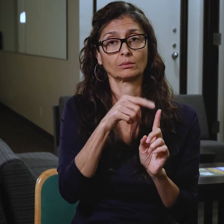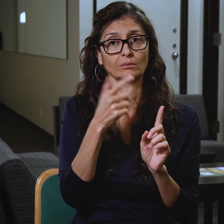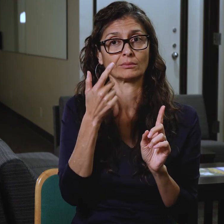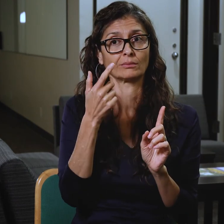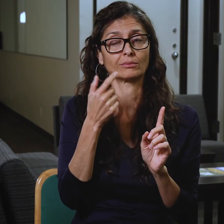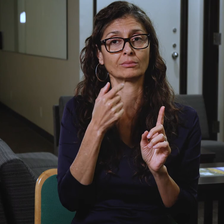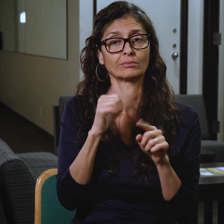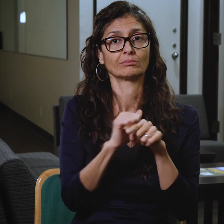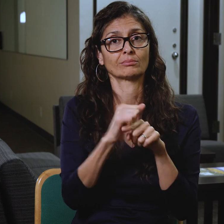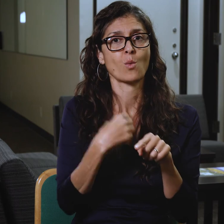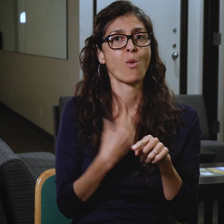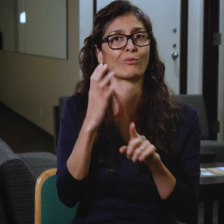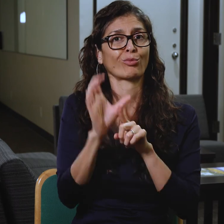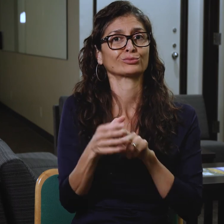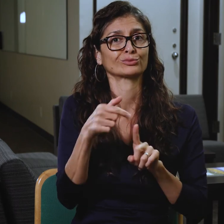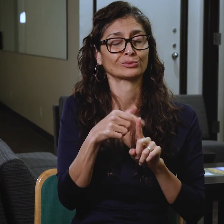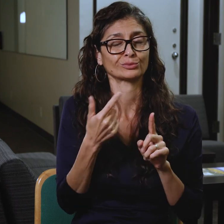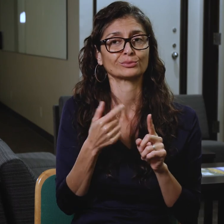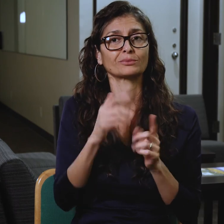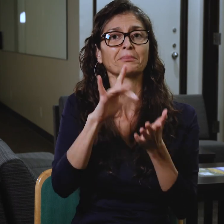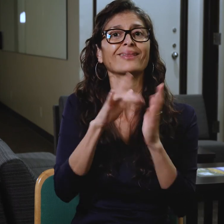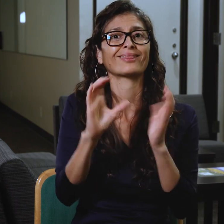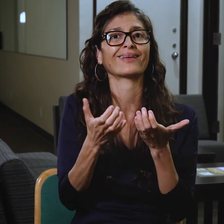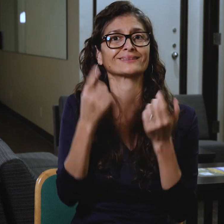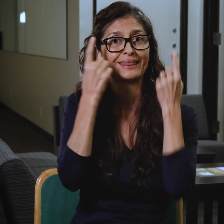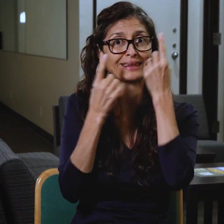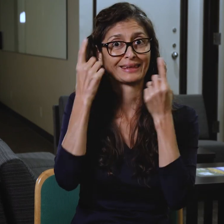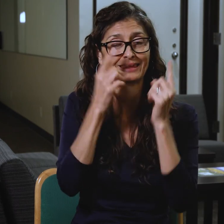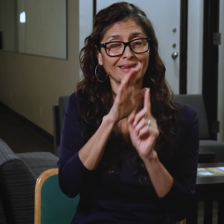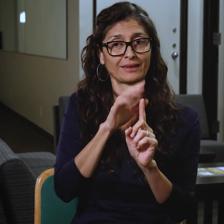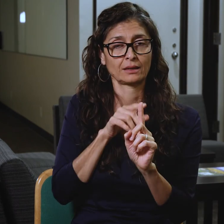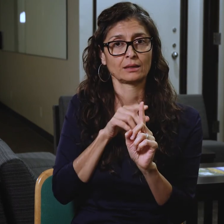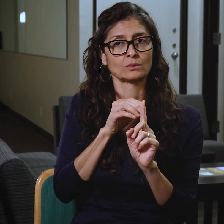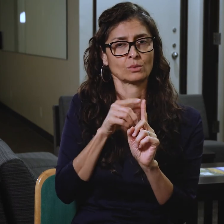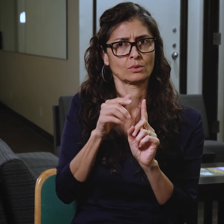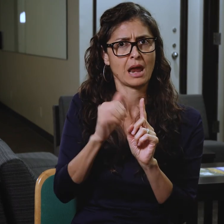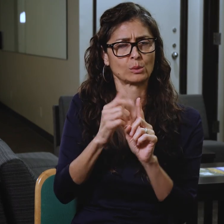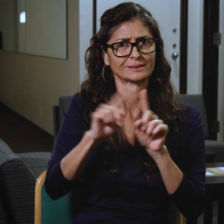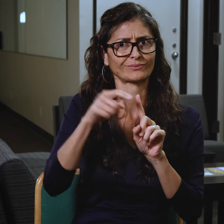Generally, schools practice white culture and a middle class mindset.